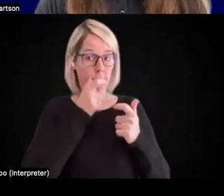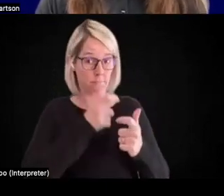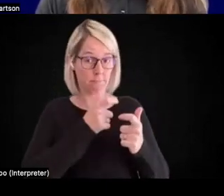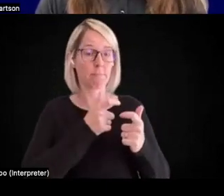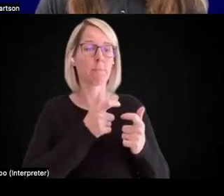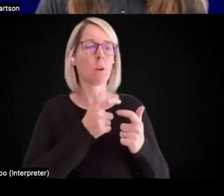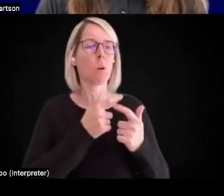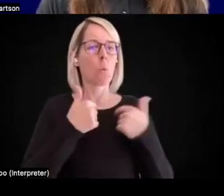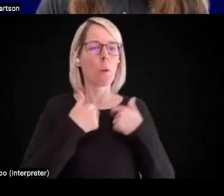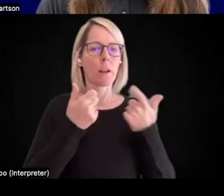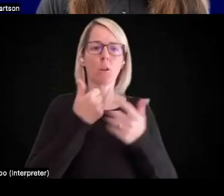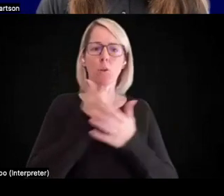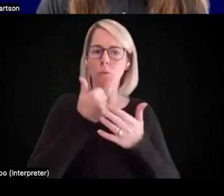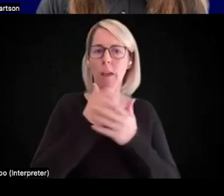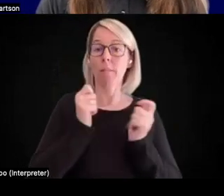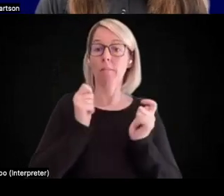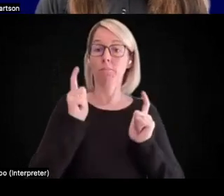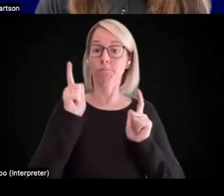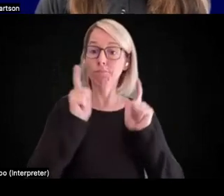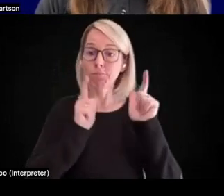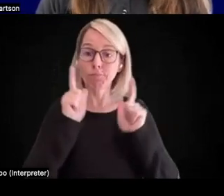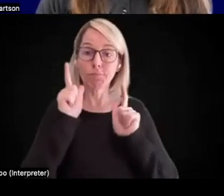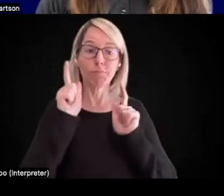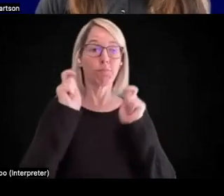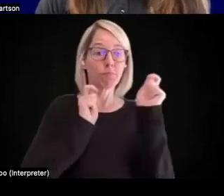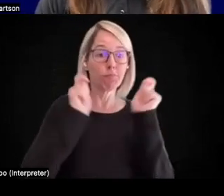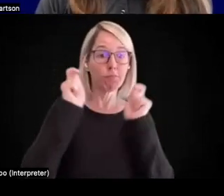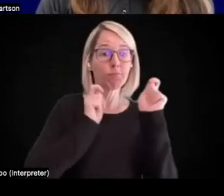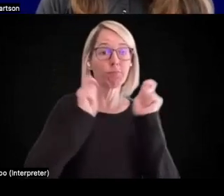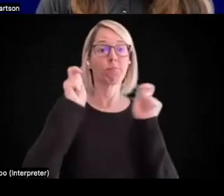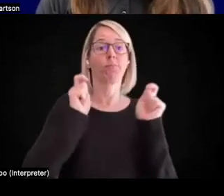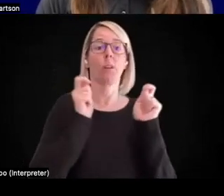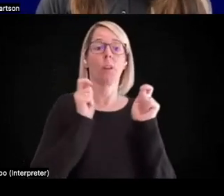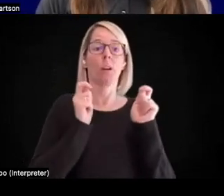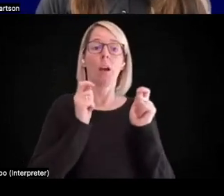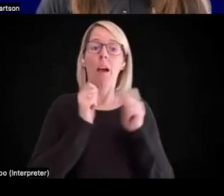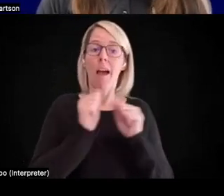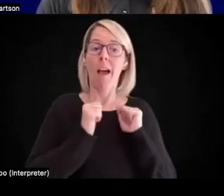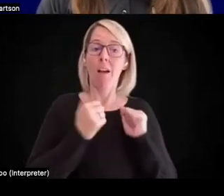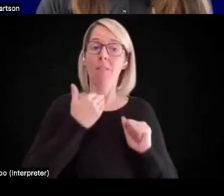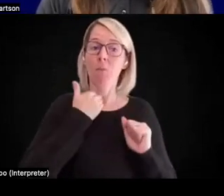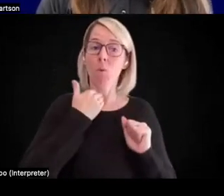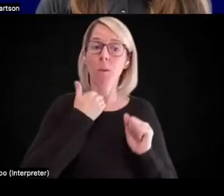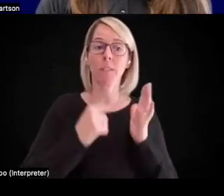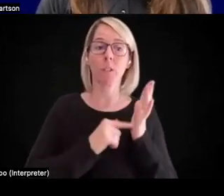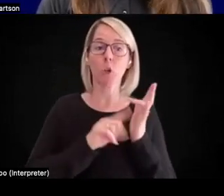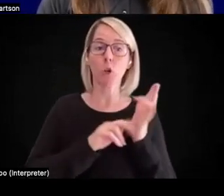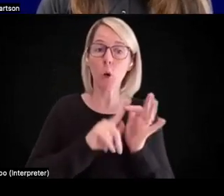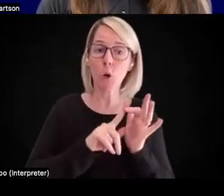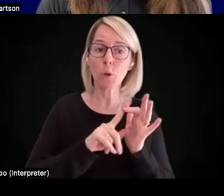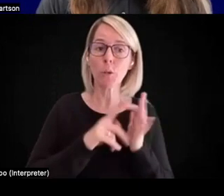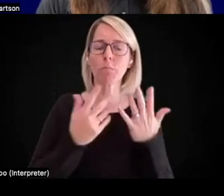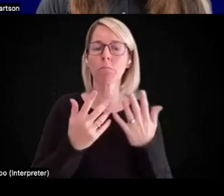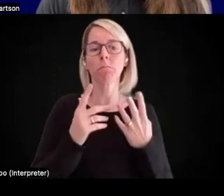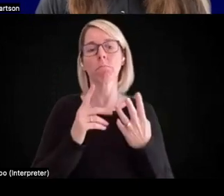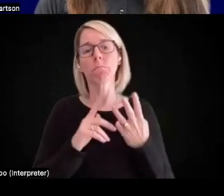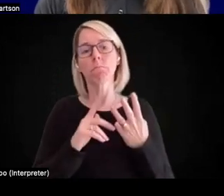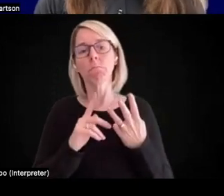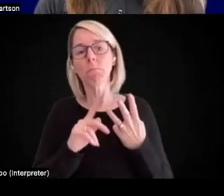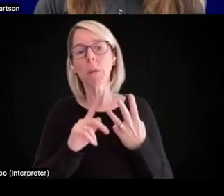through tone of voice, through the sounds that their voice make or the words that they use, or